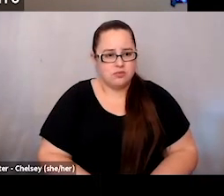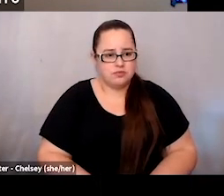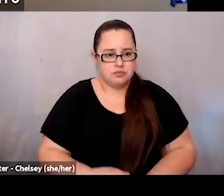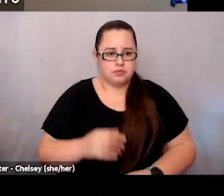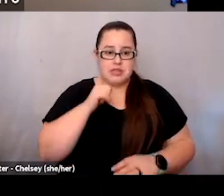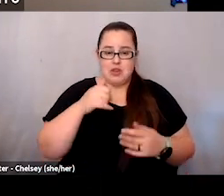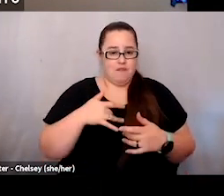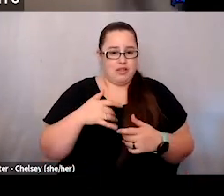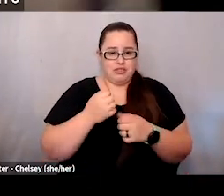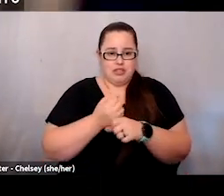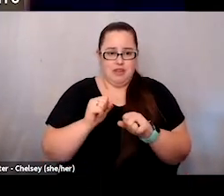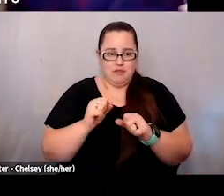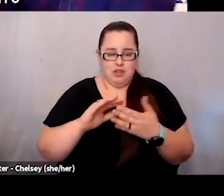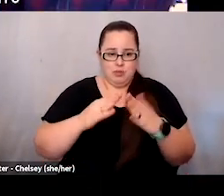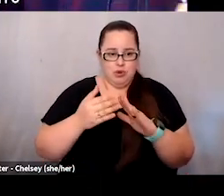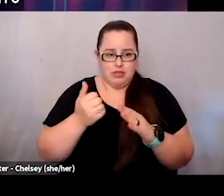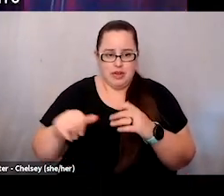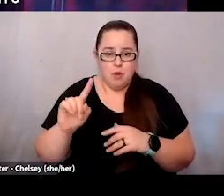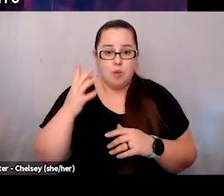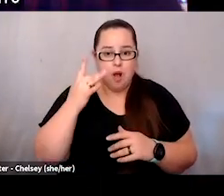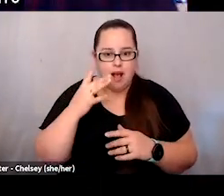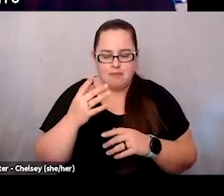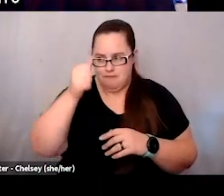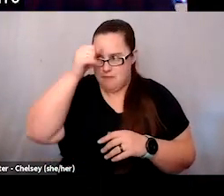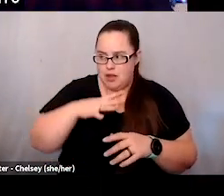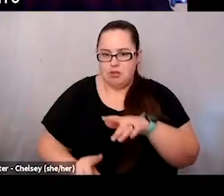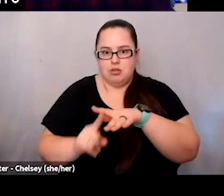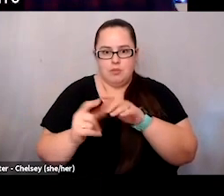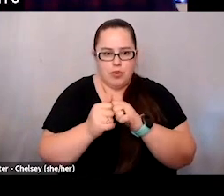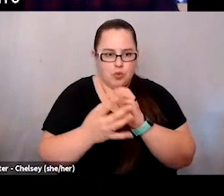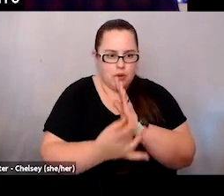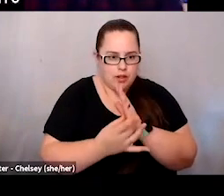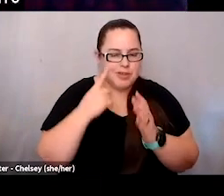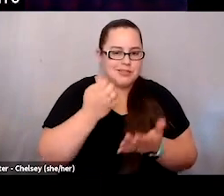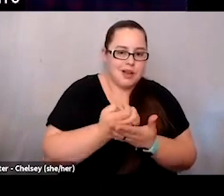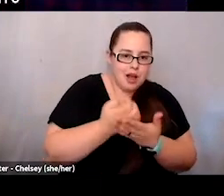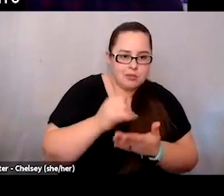everything that's really taken over and people we don't feel safe in our communities